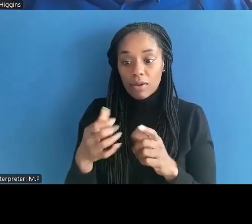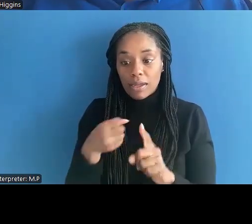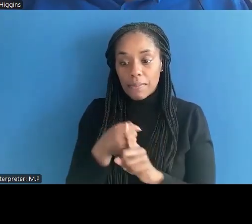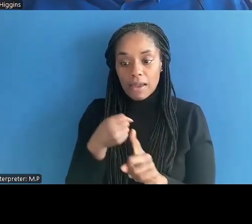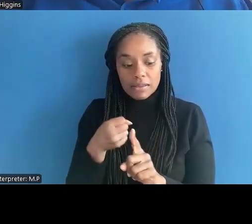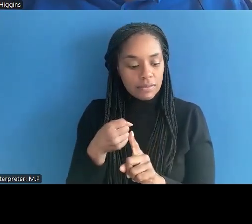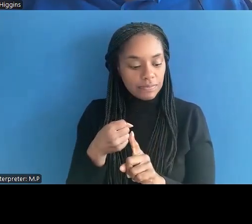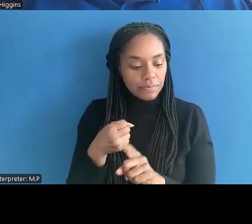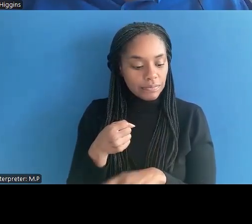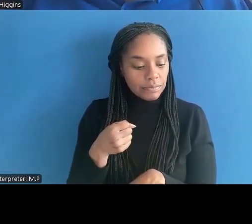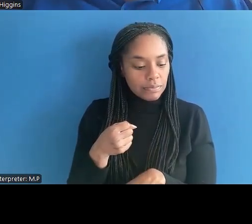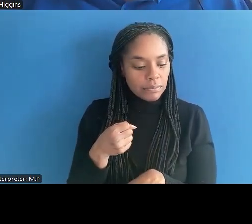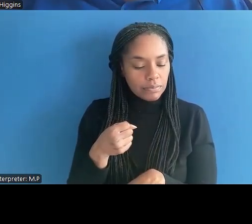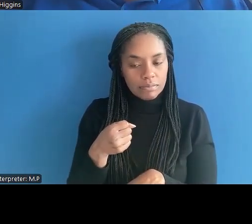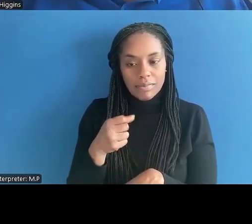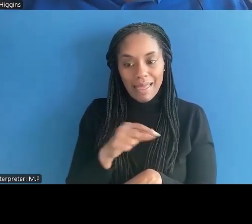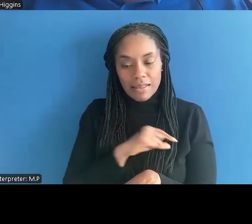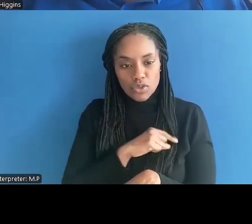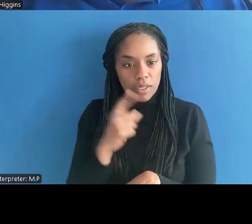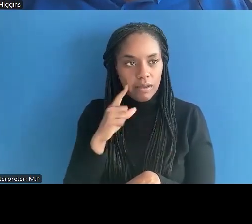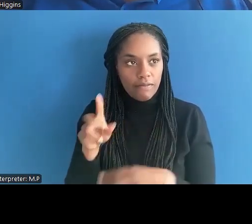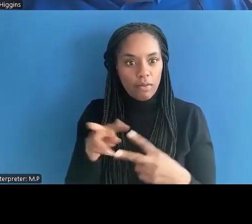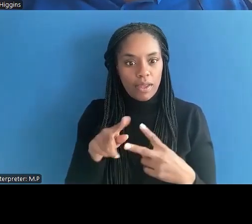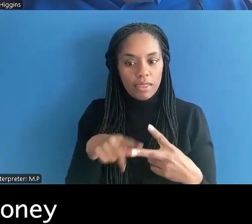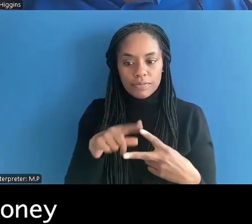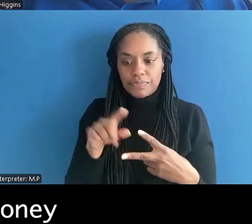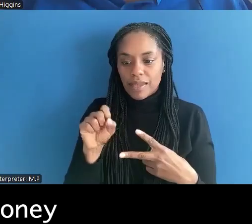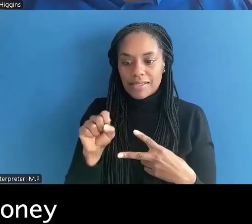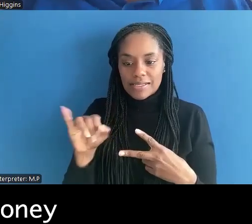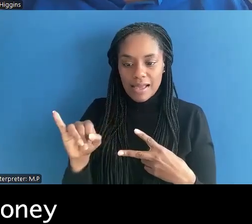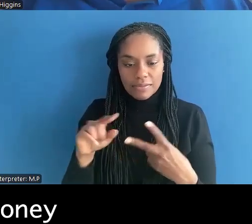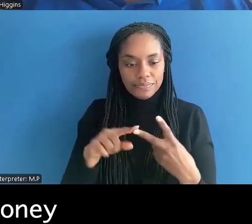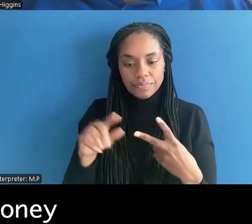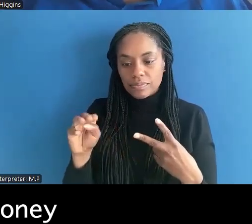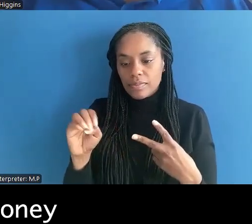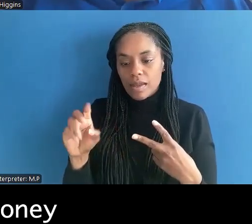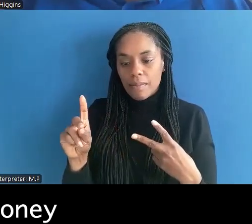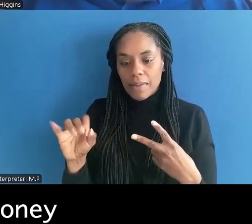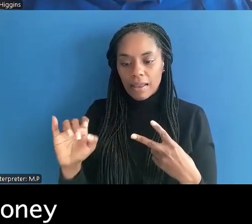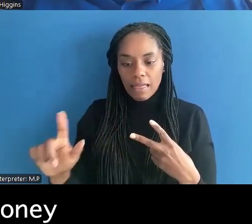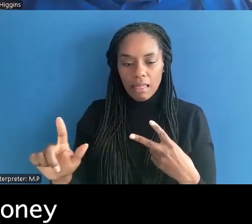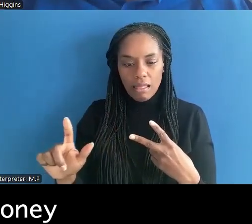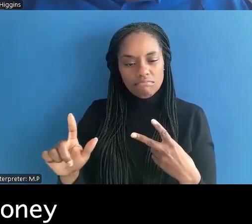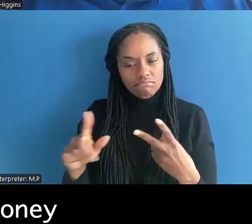your eligibility for either SSI or Medi-Cal. And so you're able to save, money in this able account,